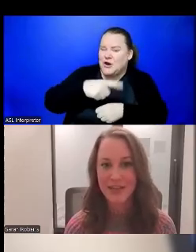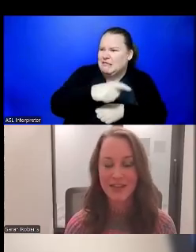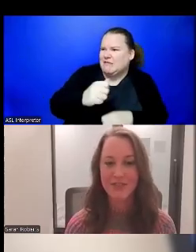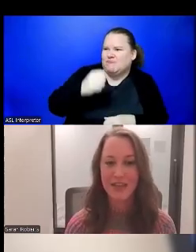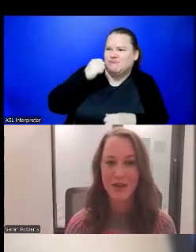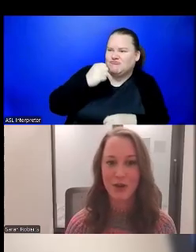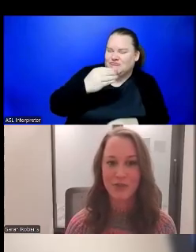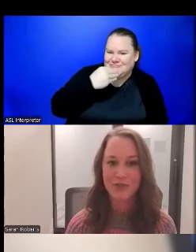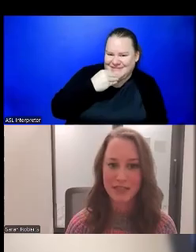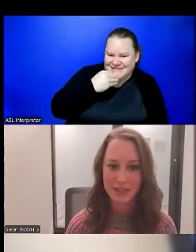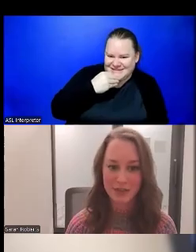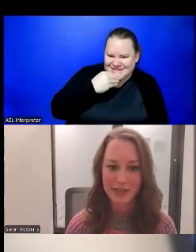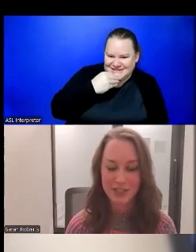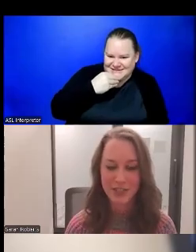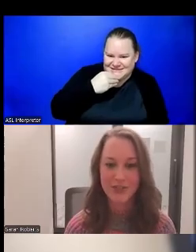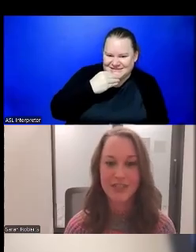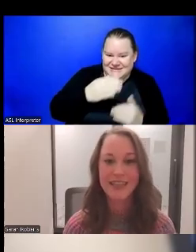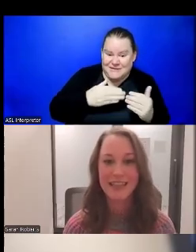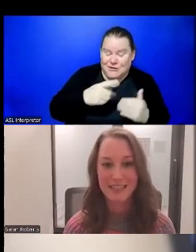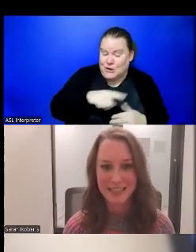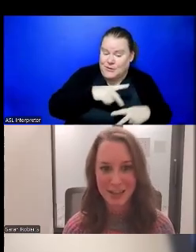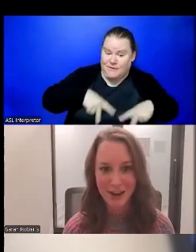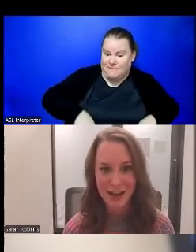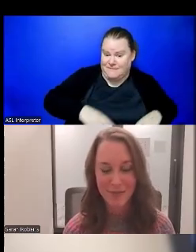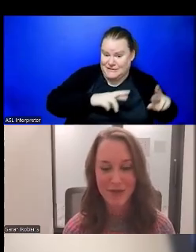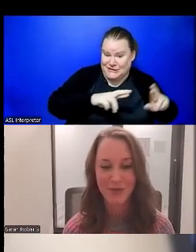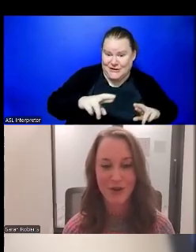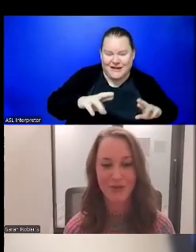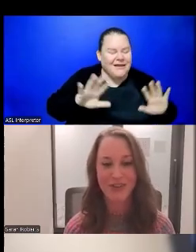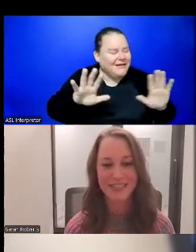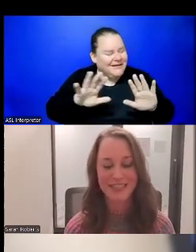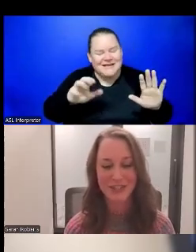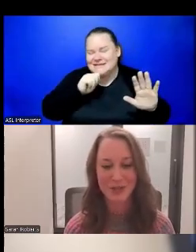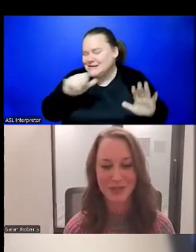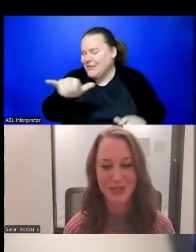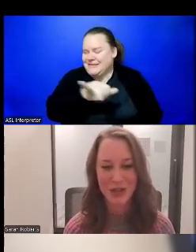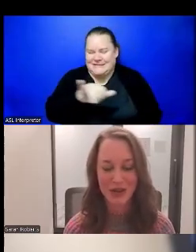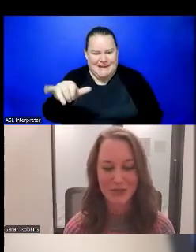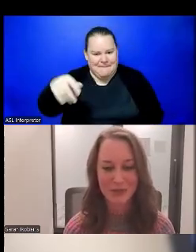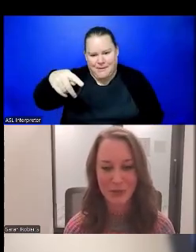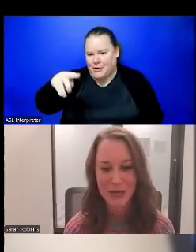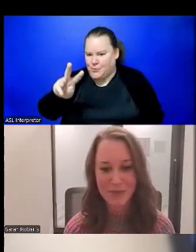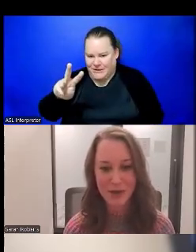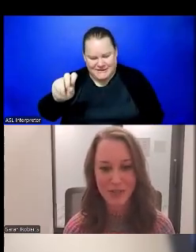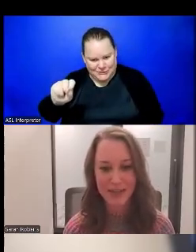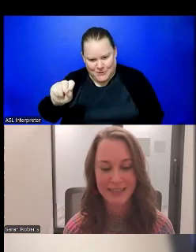even if they were physically ready to. That does not happen in prader willi syndrome, so we don't have to worry about that